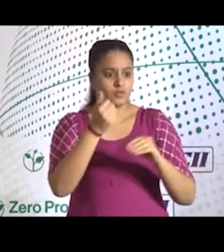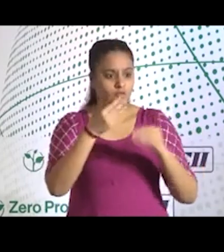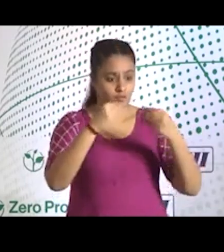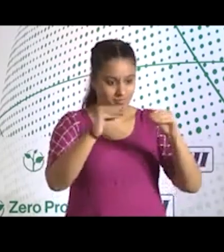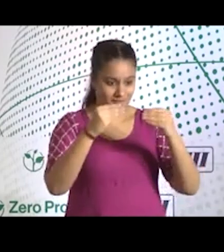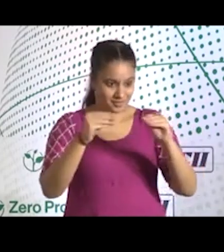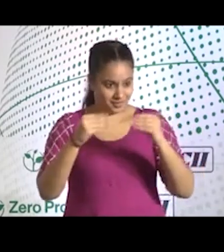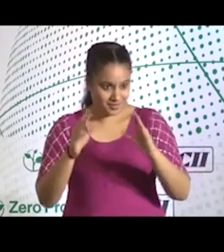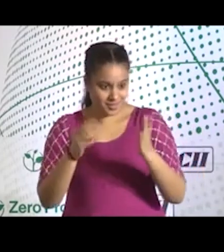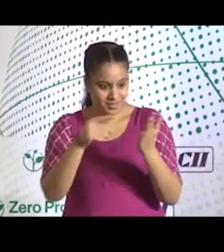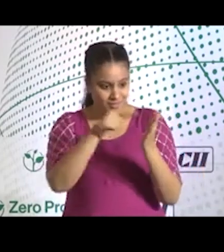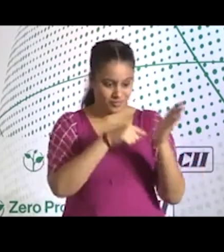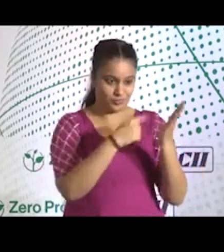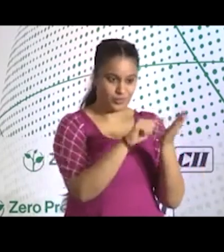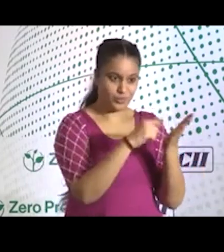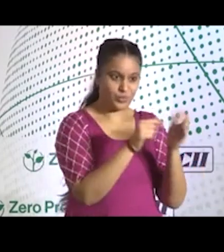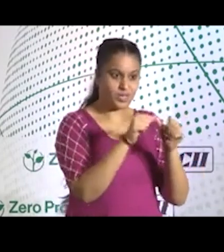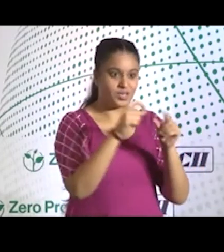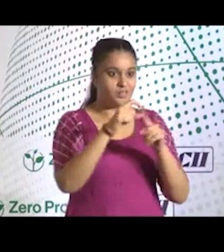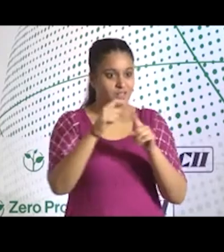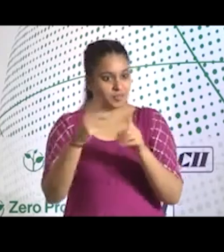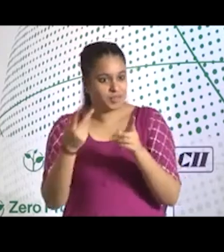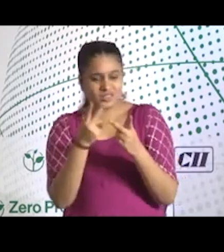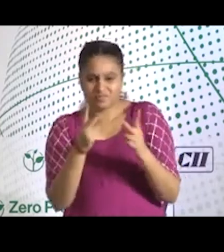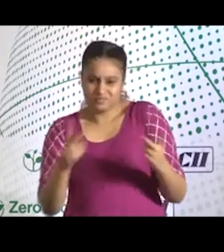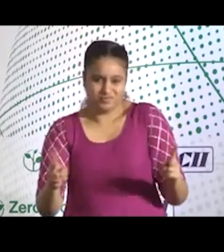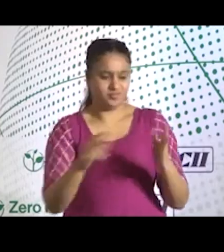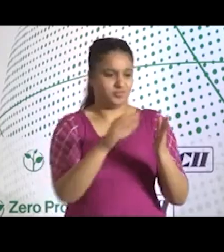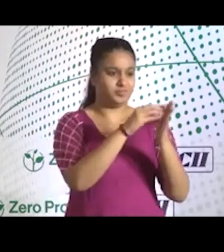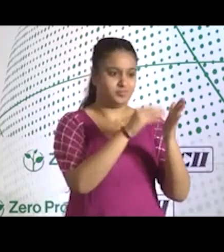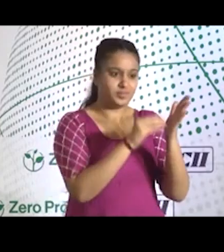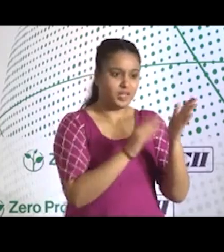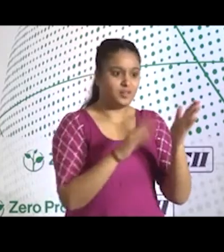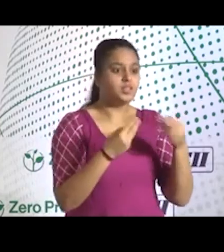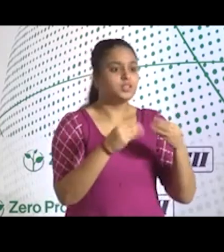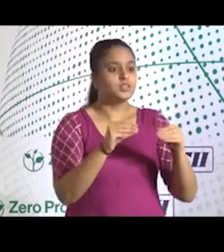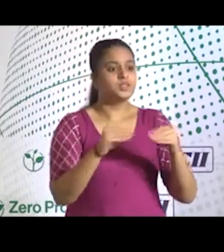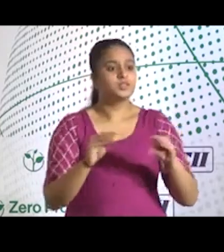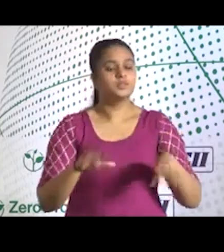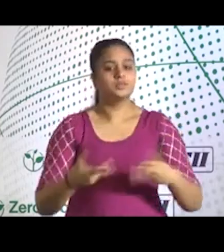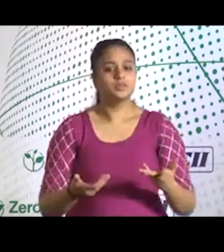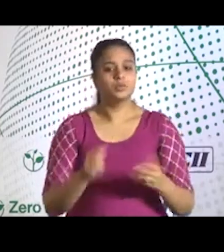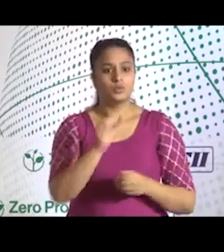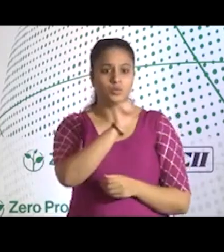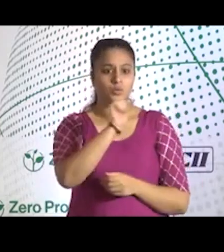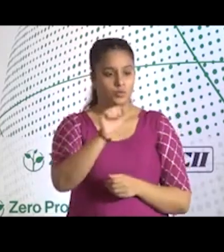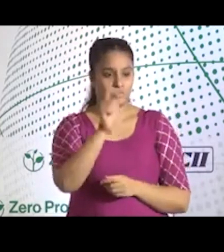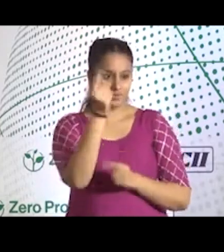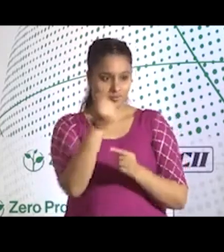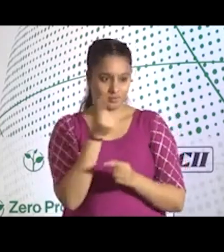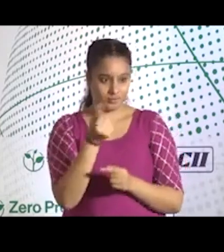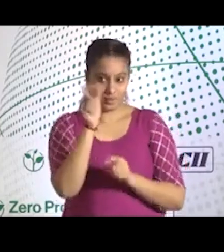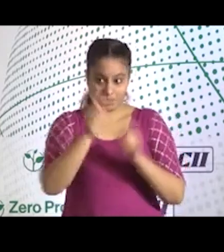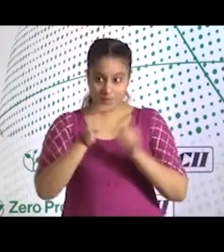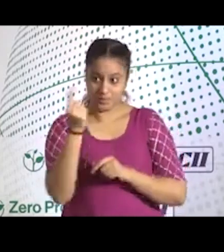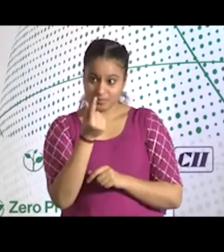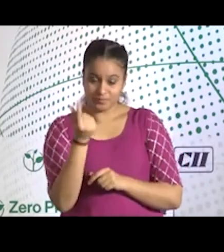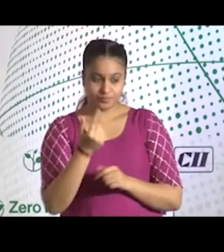in the phone, because you never know who really has a need for it. Me Know your views on this?